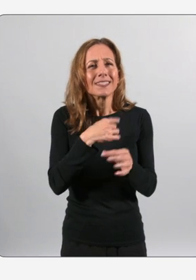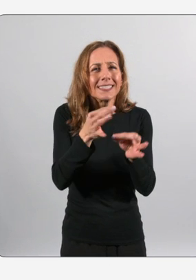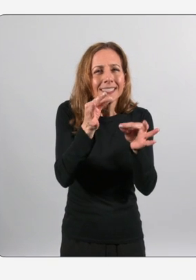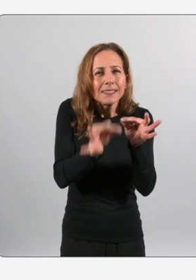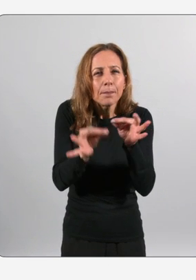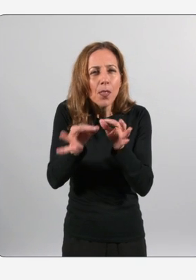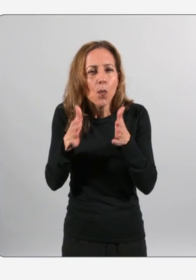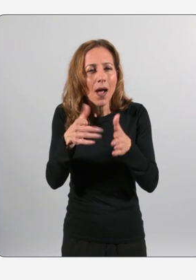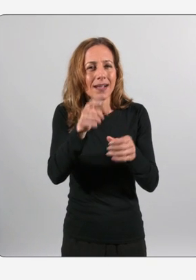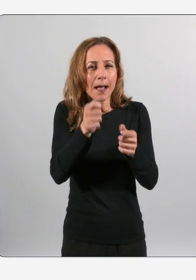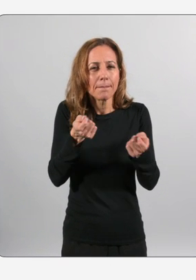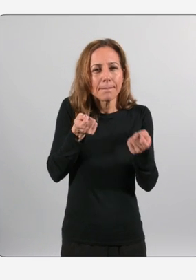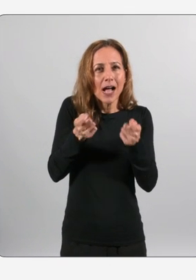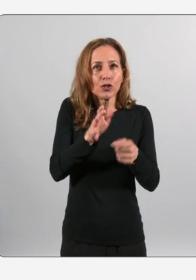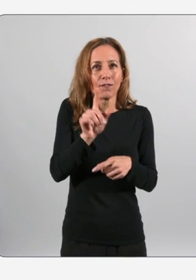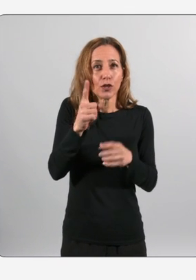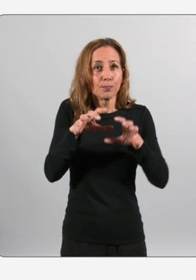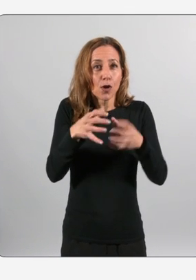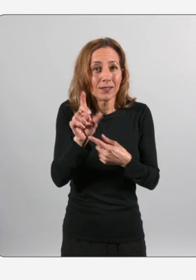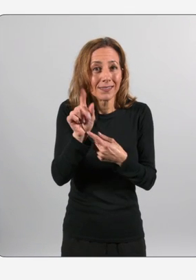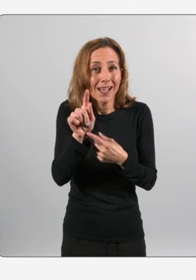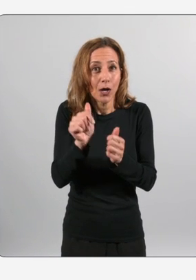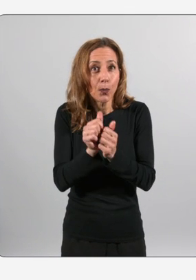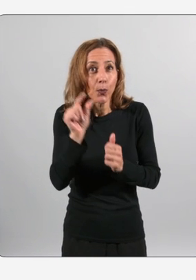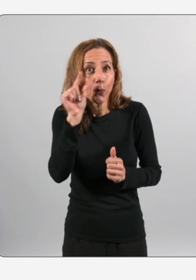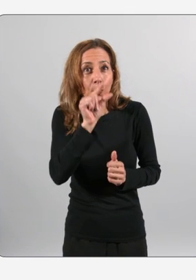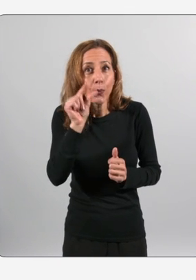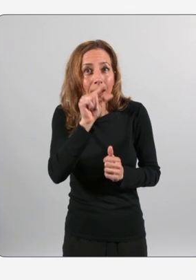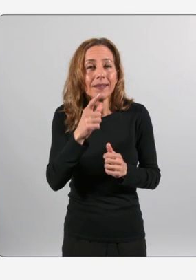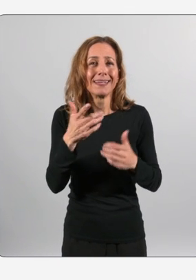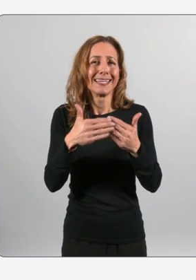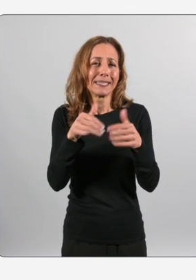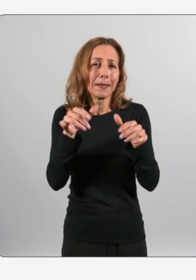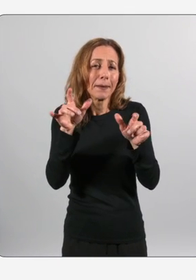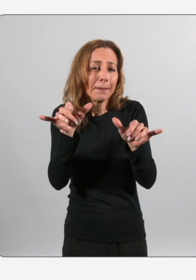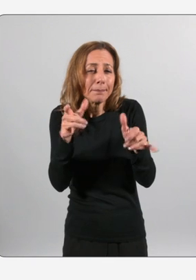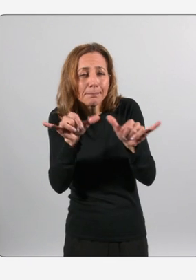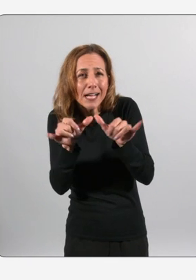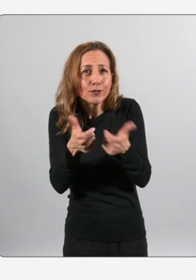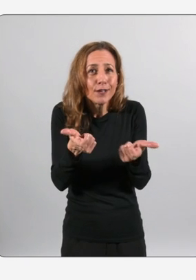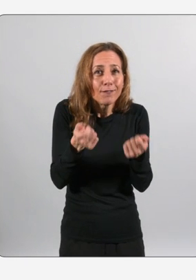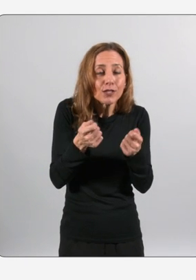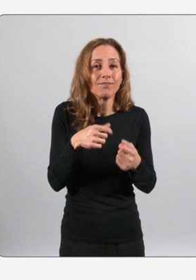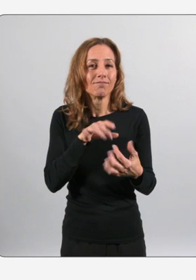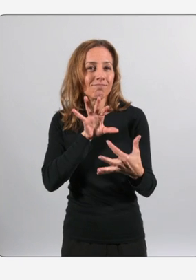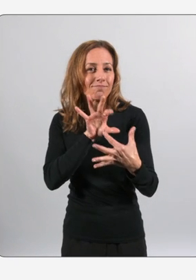with Google so you can easily measure conversions, reach relevant audiences and drive incremental revenue, ultimately